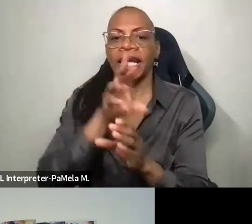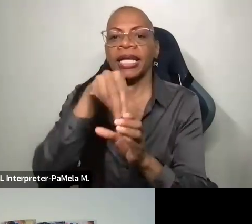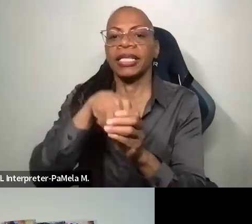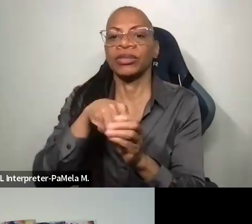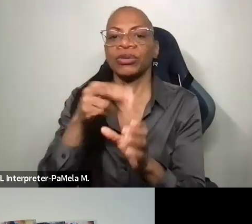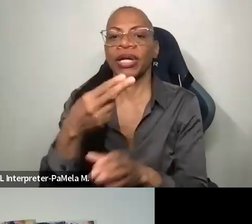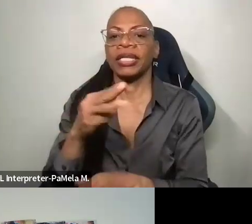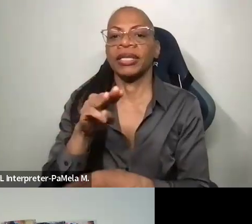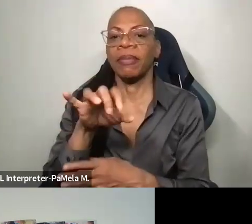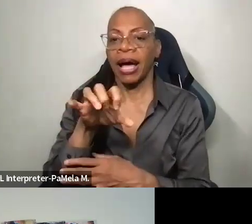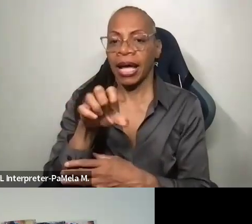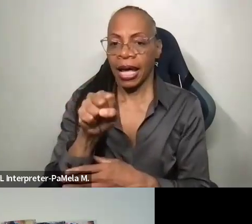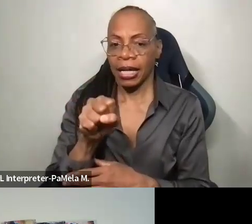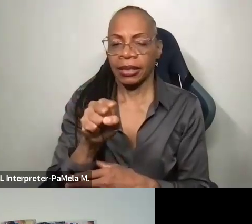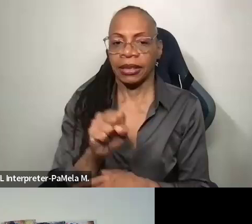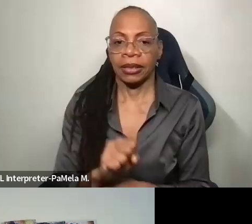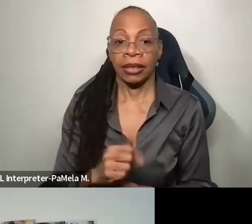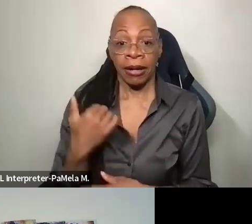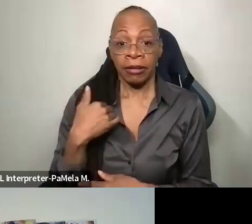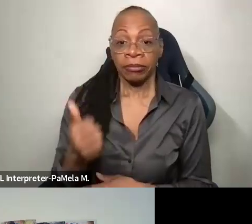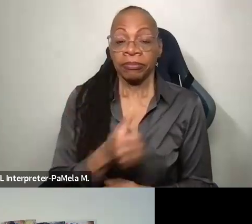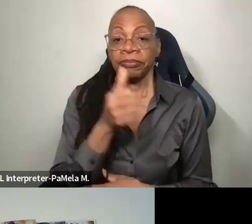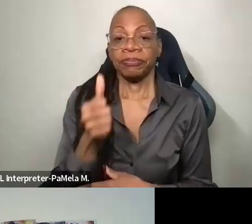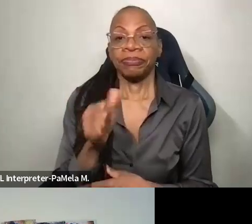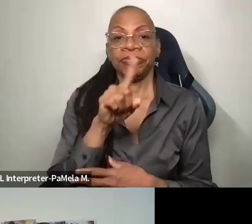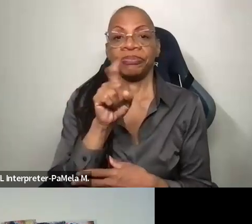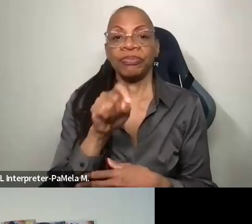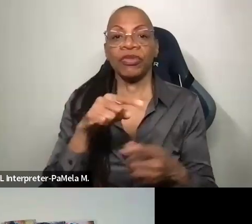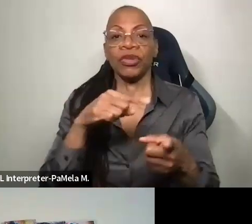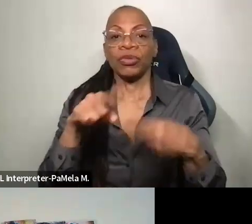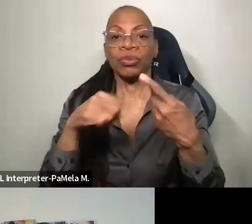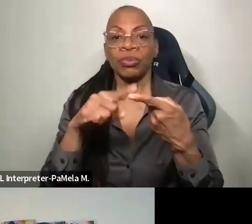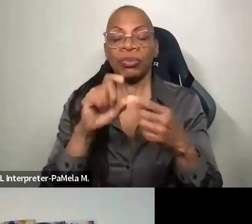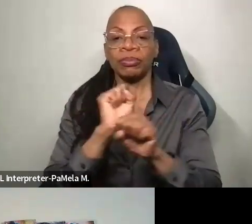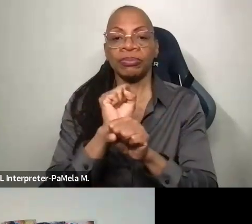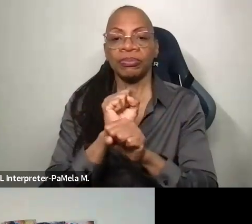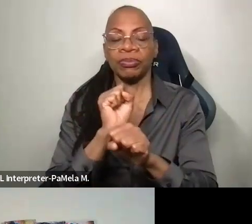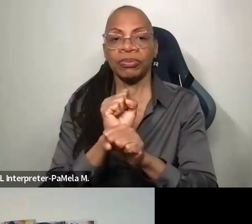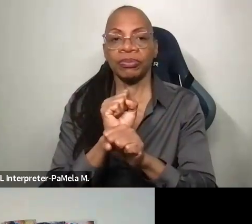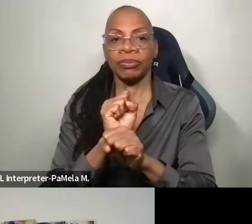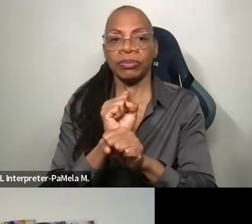All right. There's another question here about, "When you're working on a client's case,"